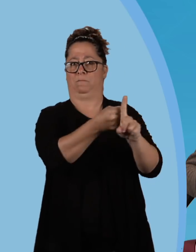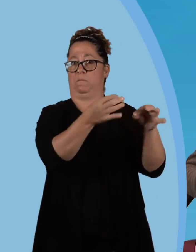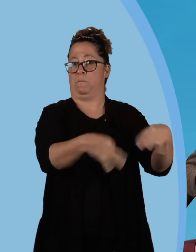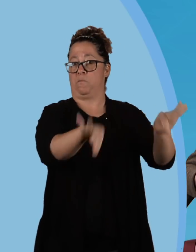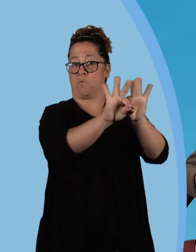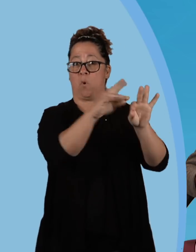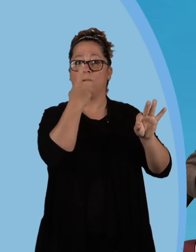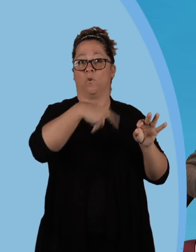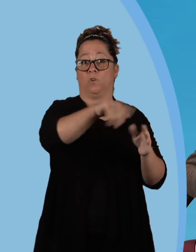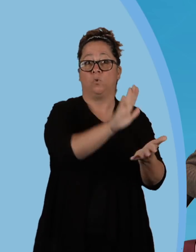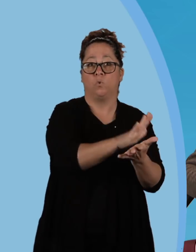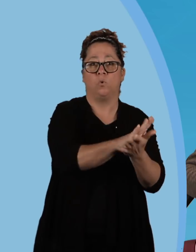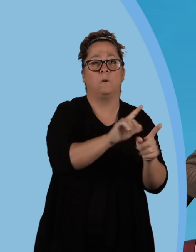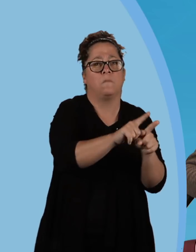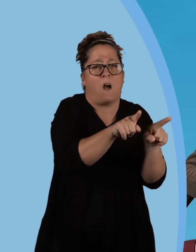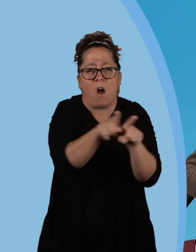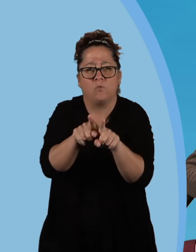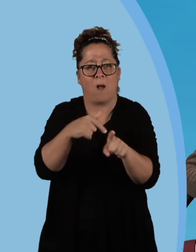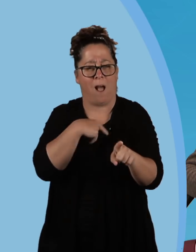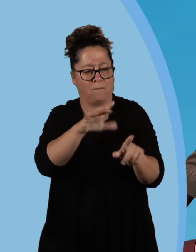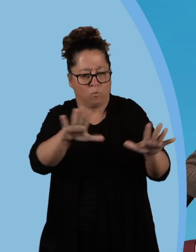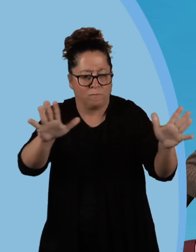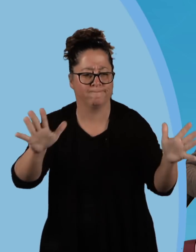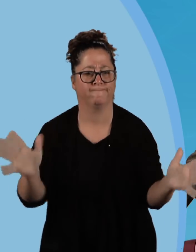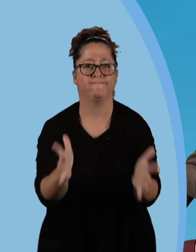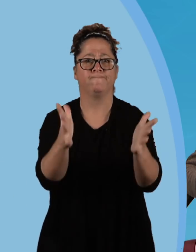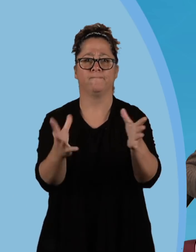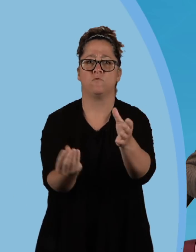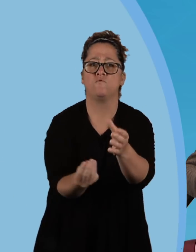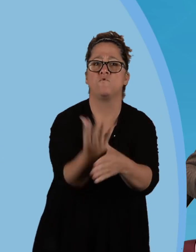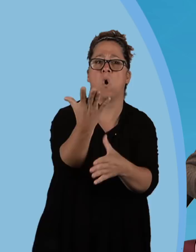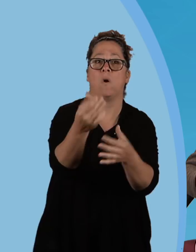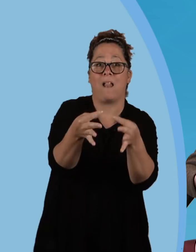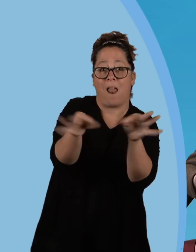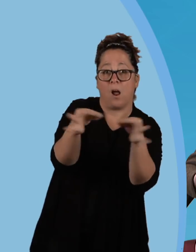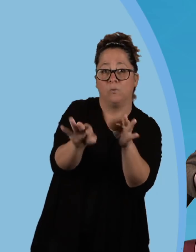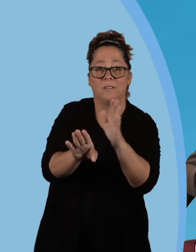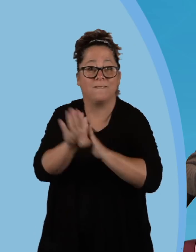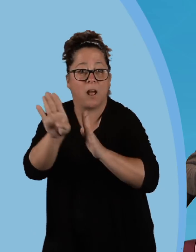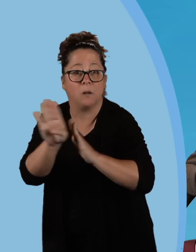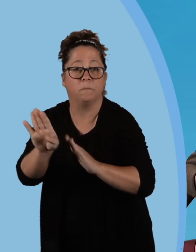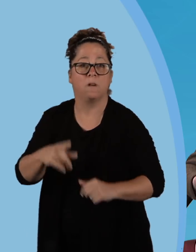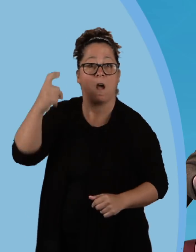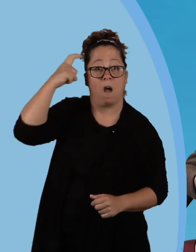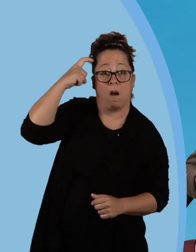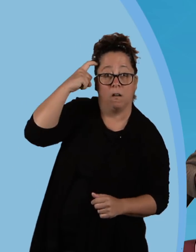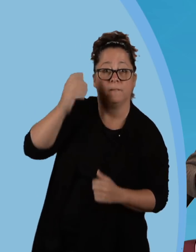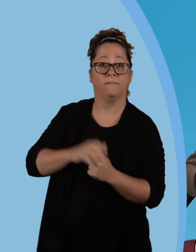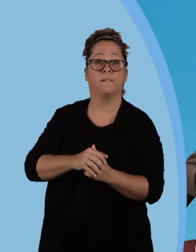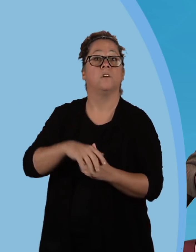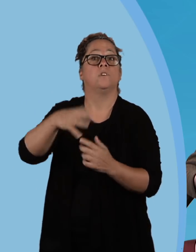That's a huge, important part about what schools do, but they also have to foster growth in language development,